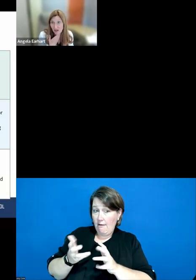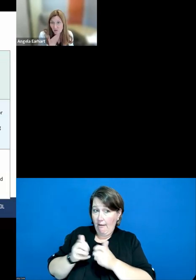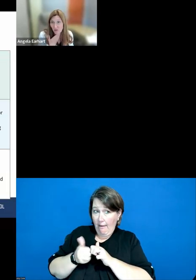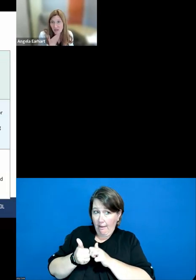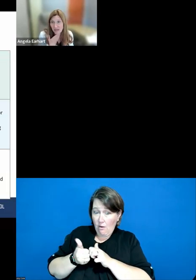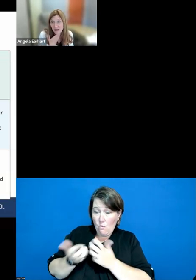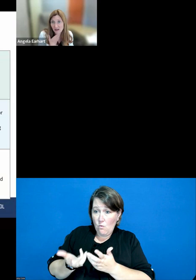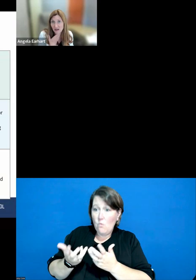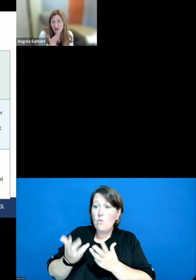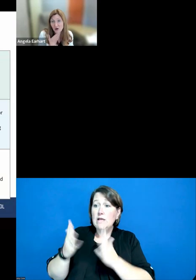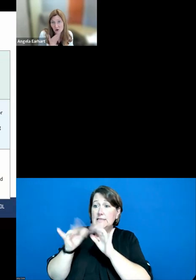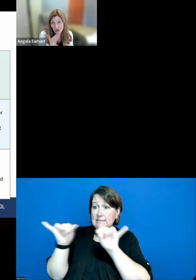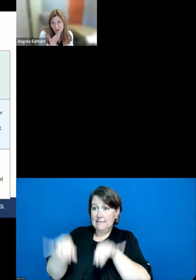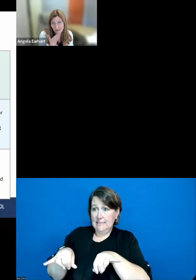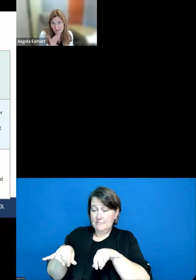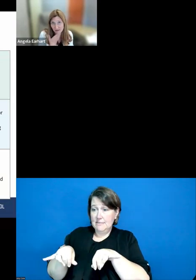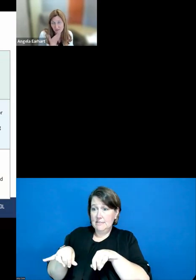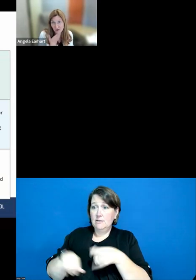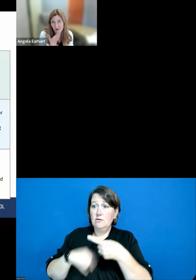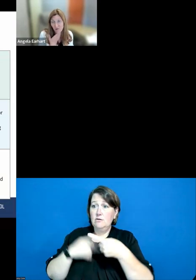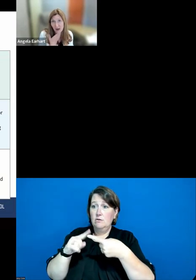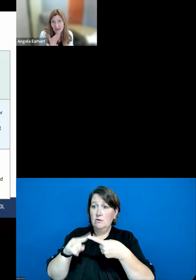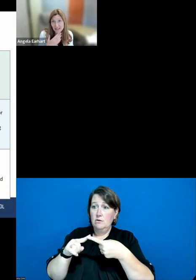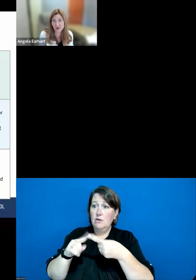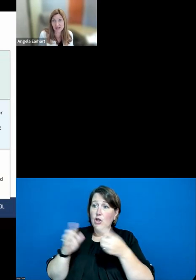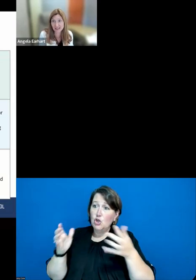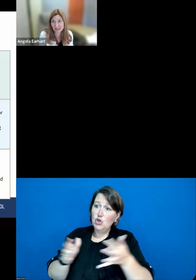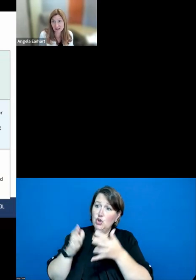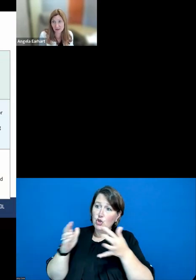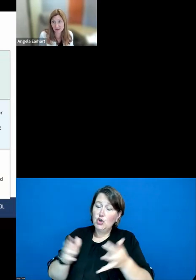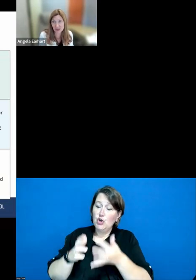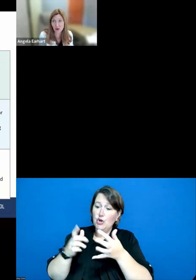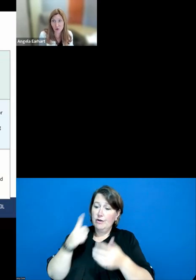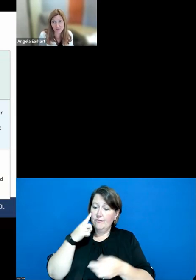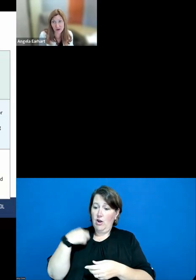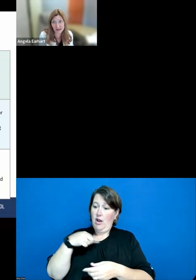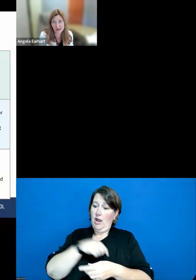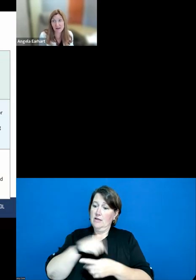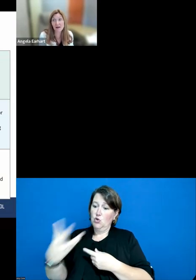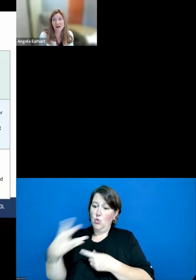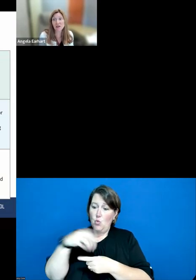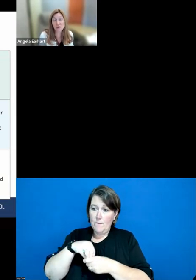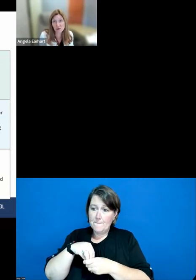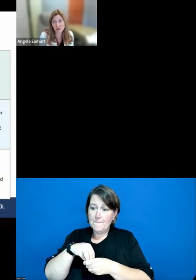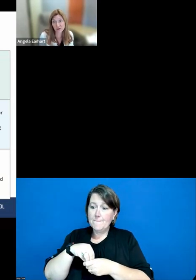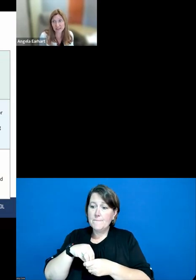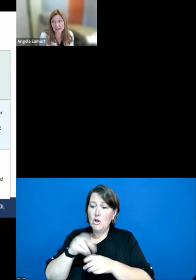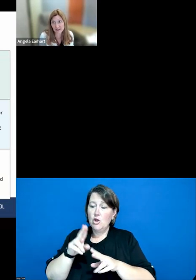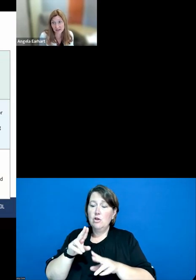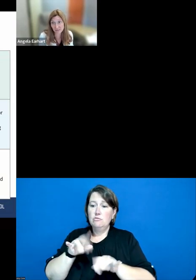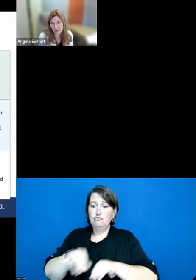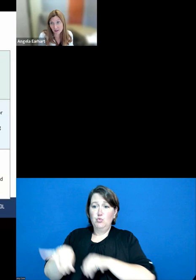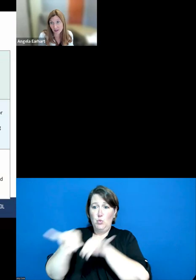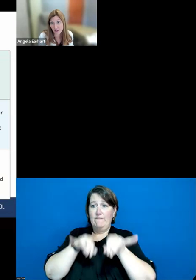We encourage ways for us to incorporate a universal design.